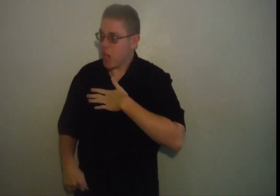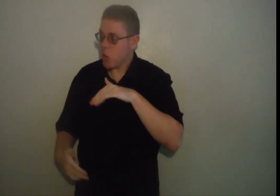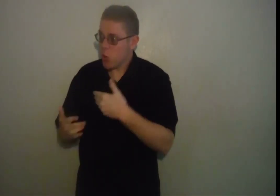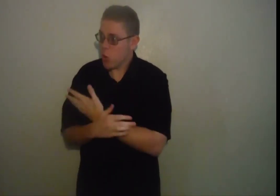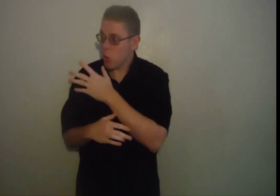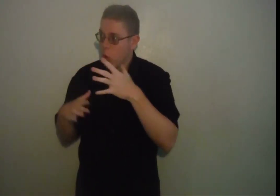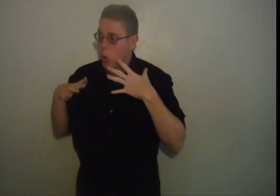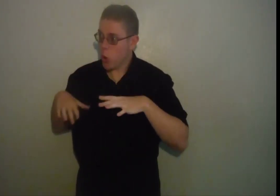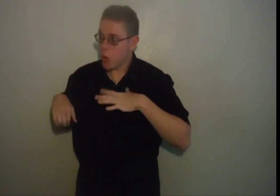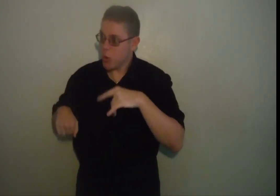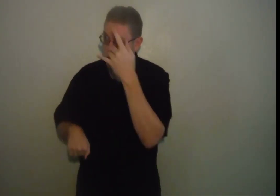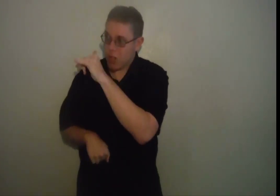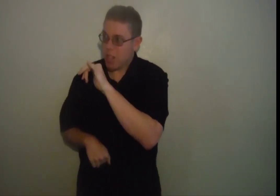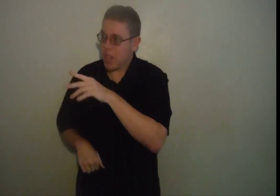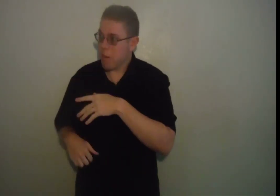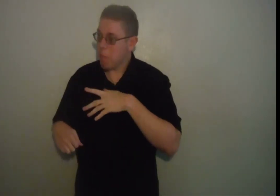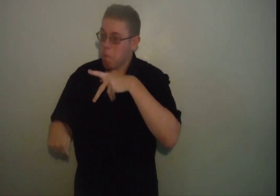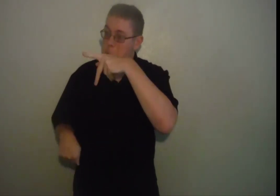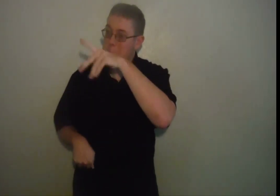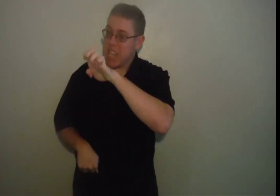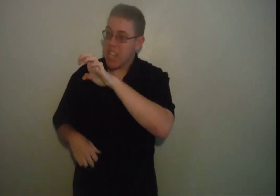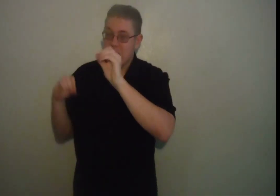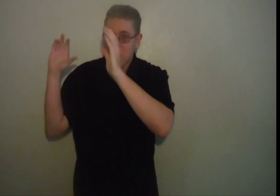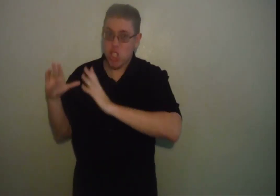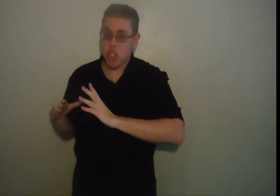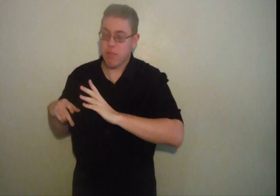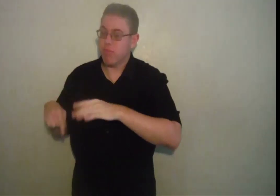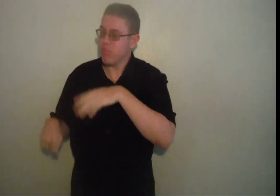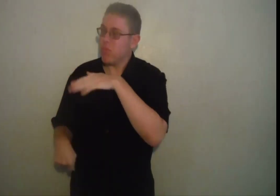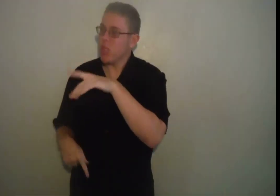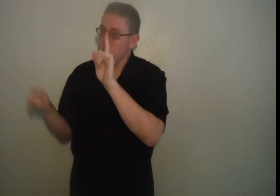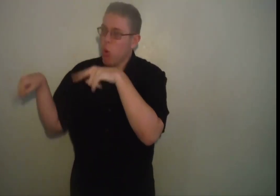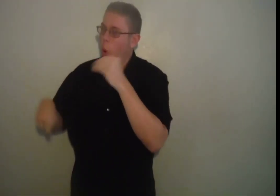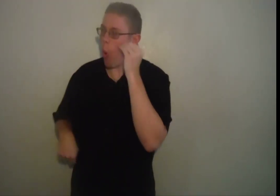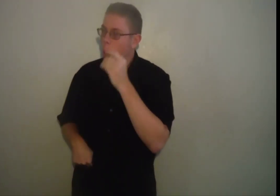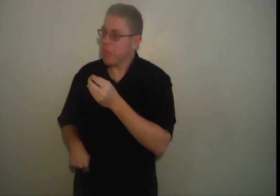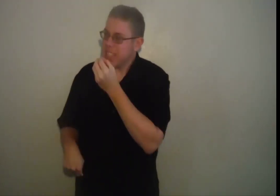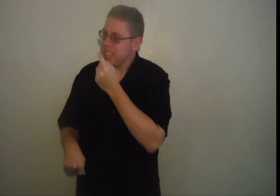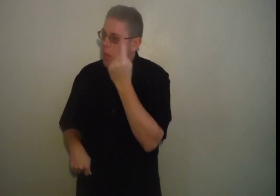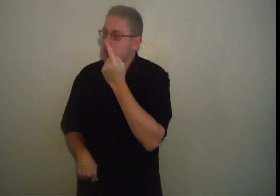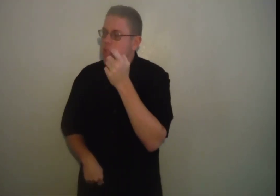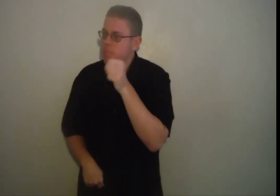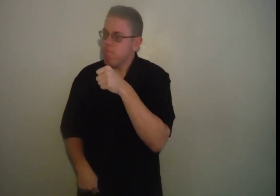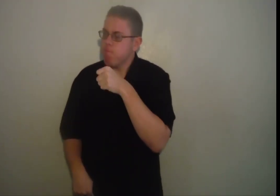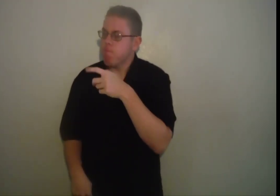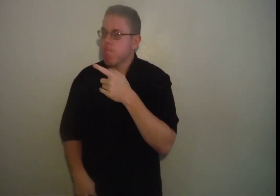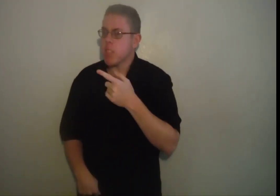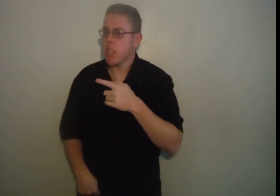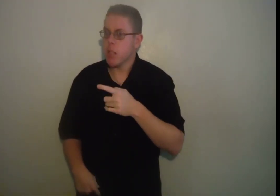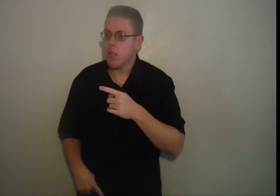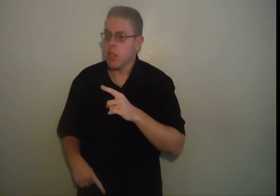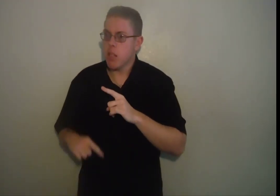Look at these funny new sweatpants and sweatshirt I look like a P.E. teacher let’s go home, let’s eat something.